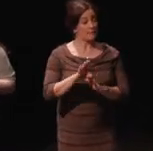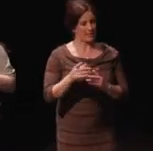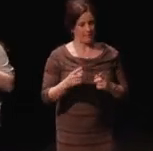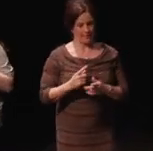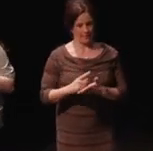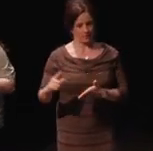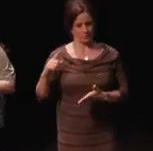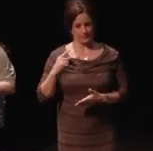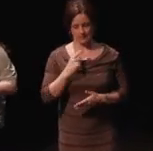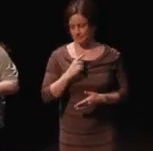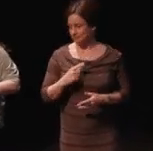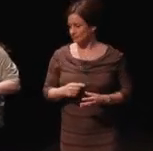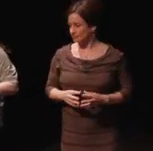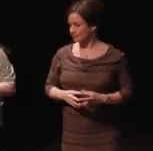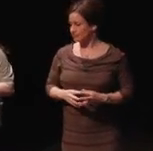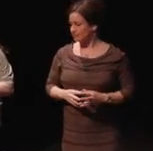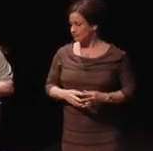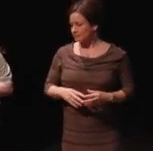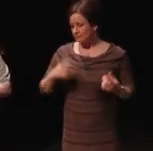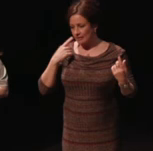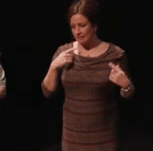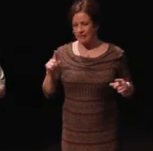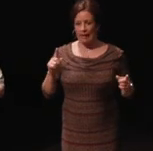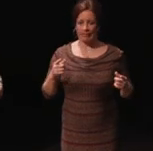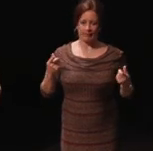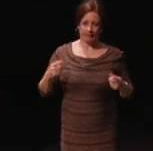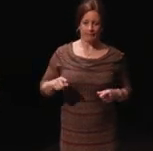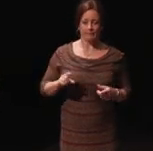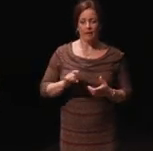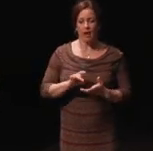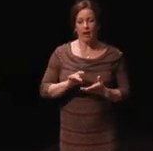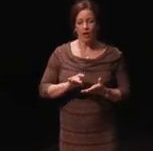I finally managed to lodge ea.com/able.